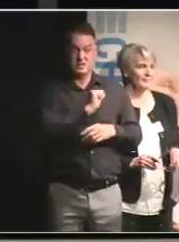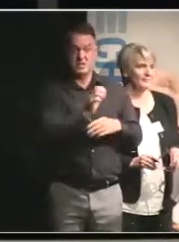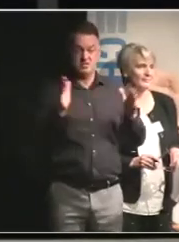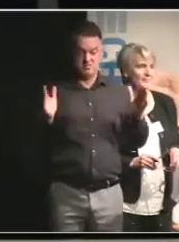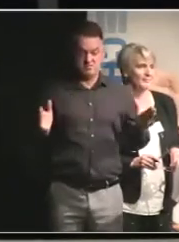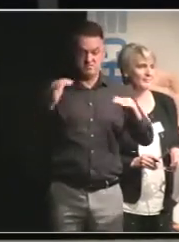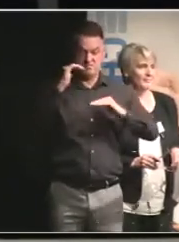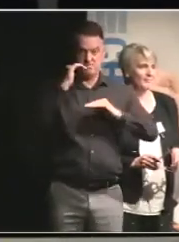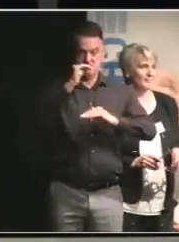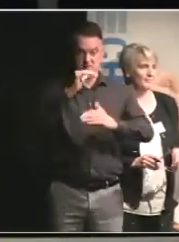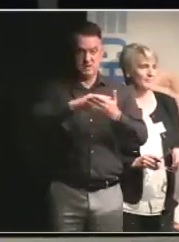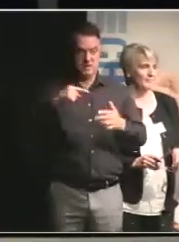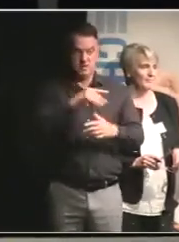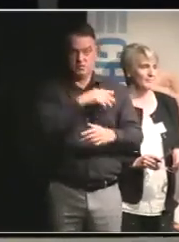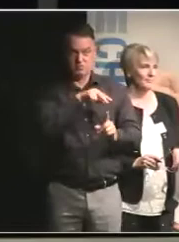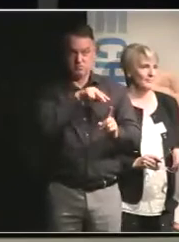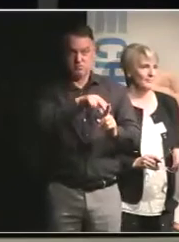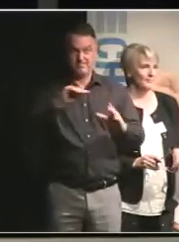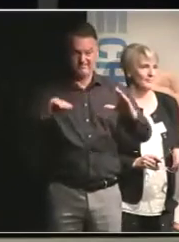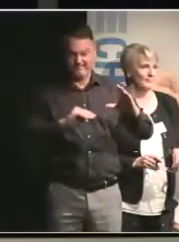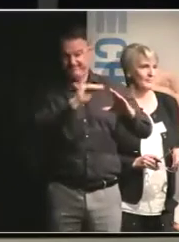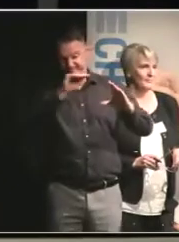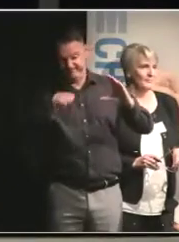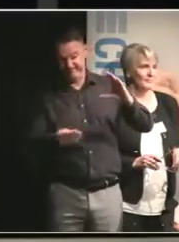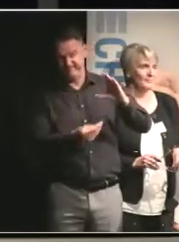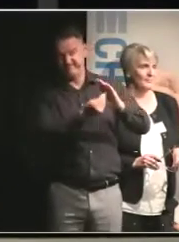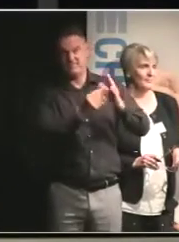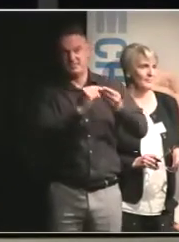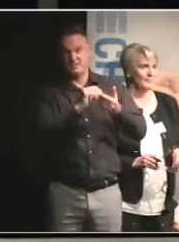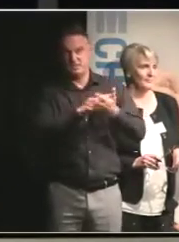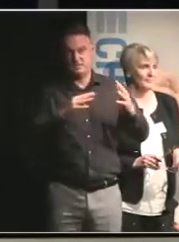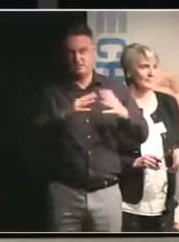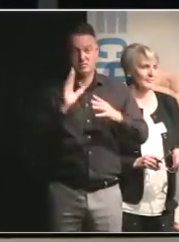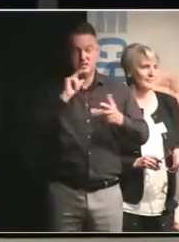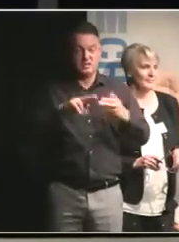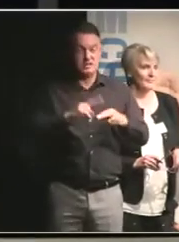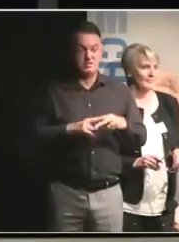their world should be, find a way to get this in. Whether it's a standalone class at one university